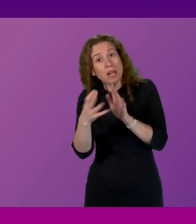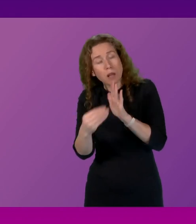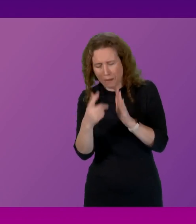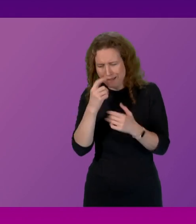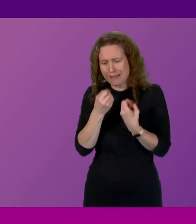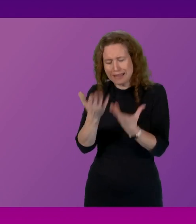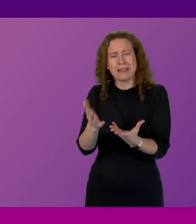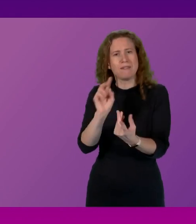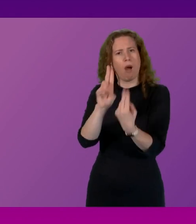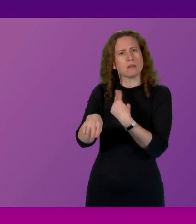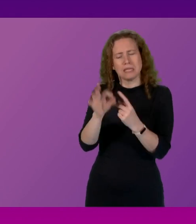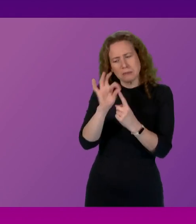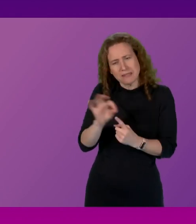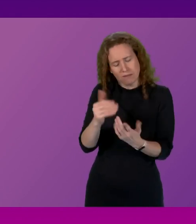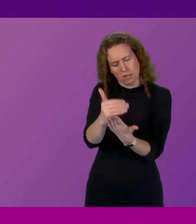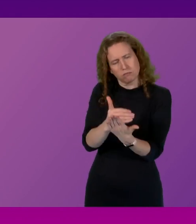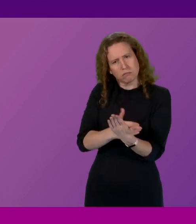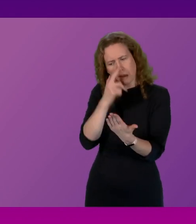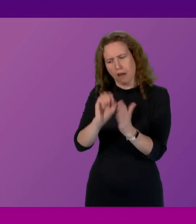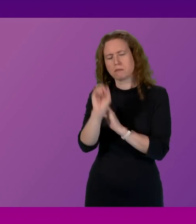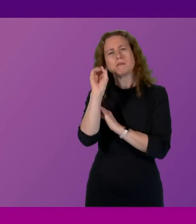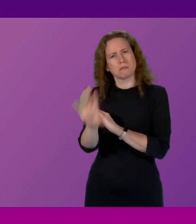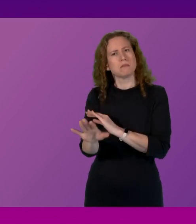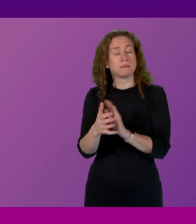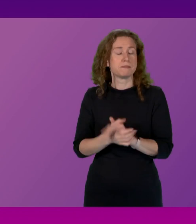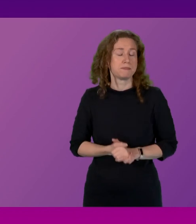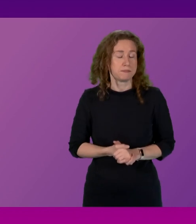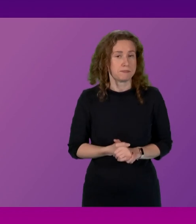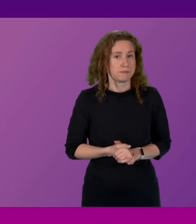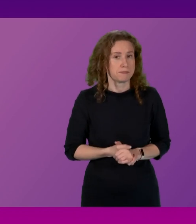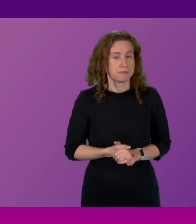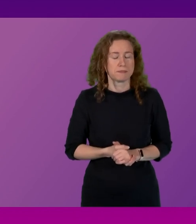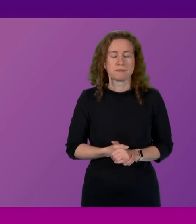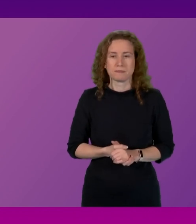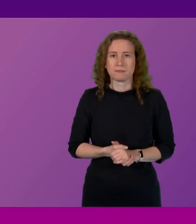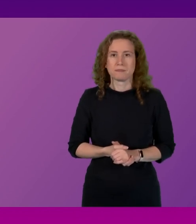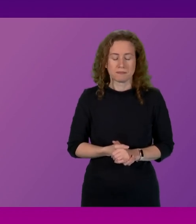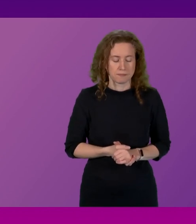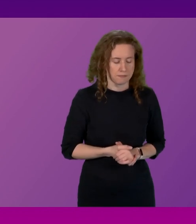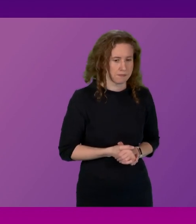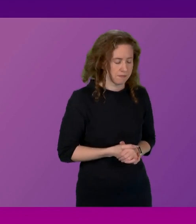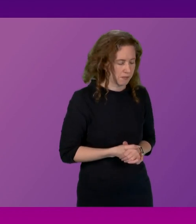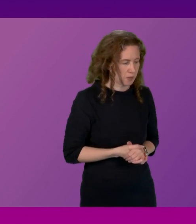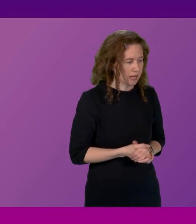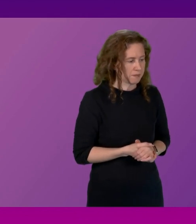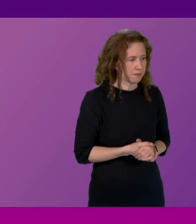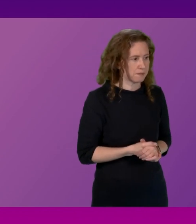with detailed answers about what further monitoring is expected to take place.